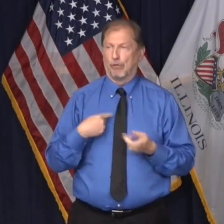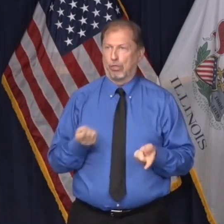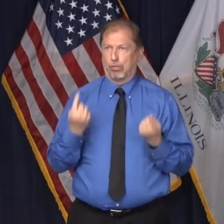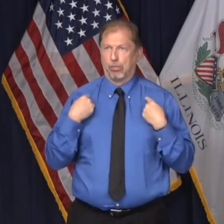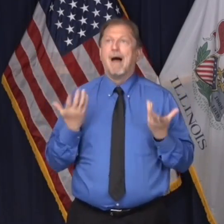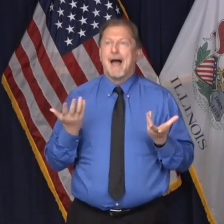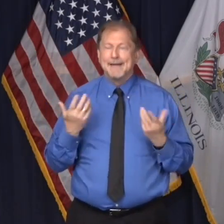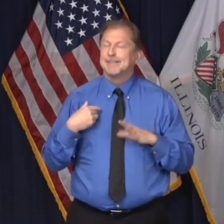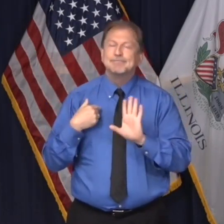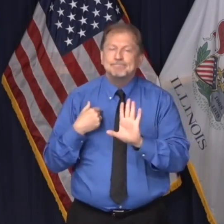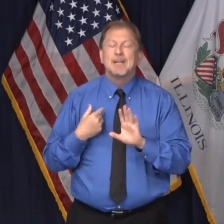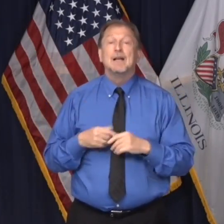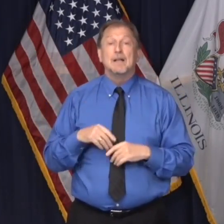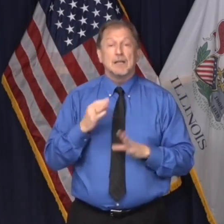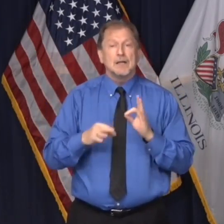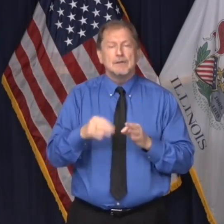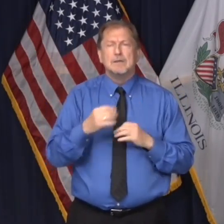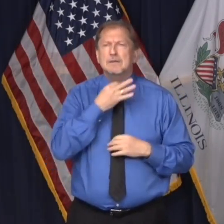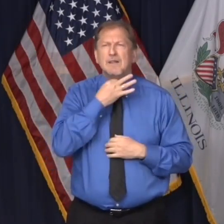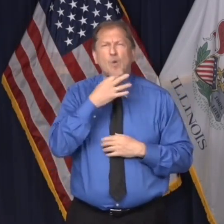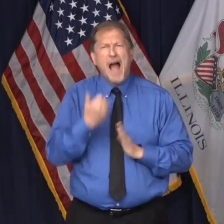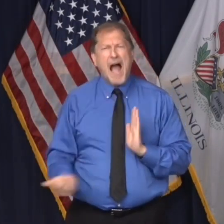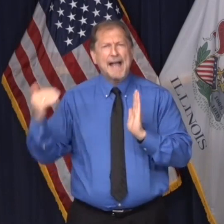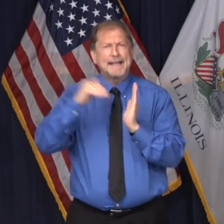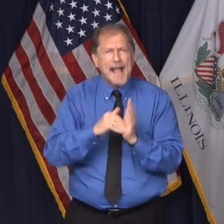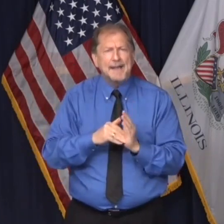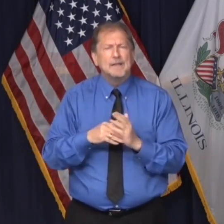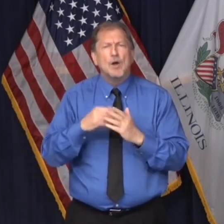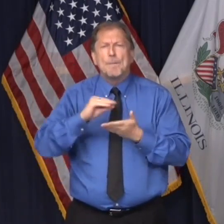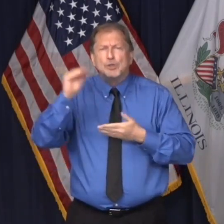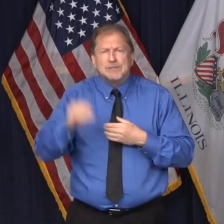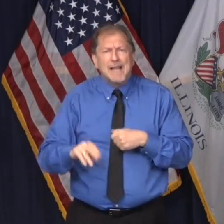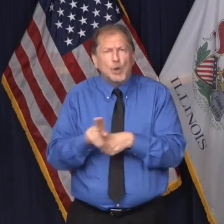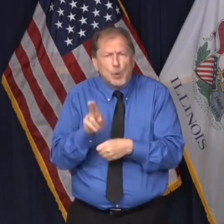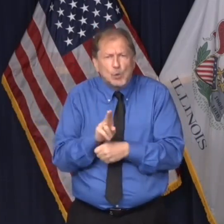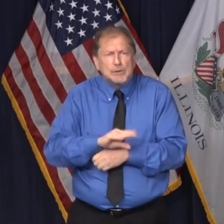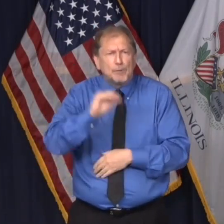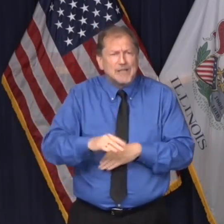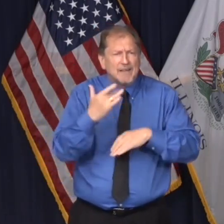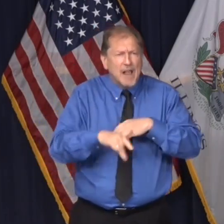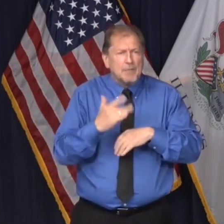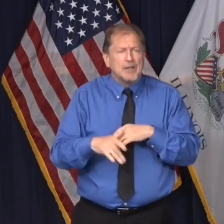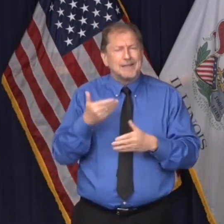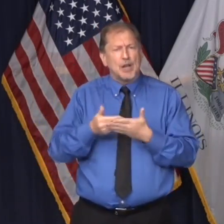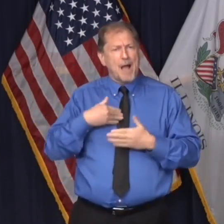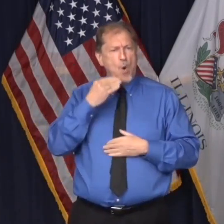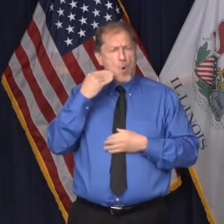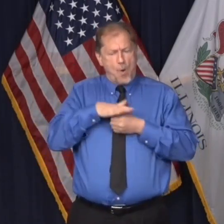AND IN THE NORTH SUBURBS 11.9% OR 27 ACTUAL BEDS. NOW THAT'S A WHOLE LOT OF NUMBERS, I KNOW, SO I WANT TO